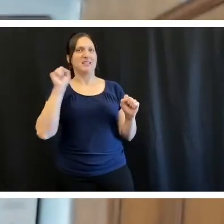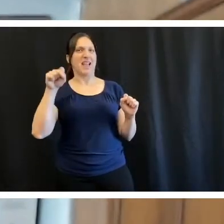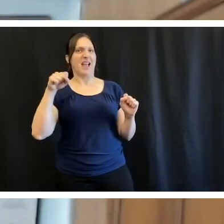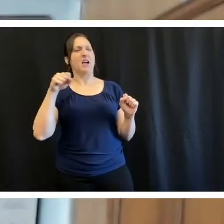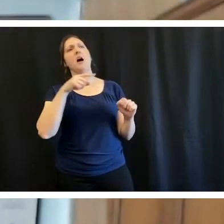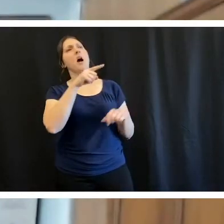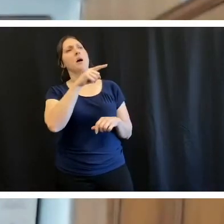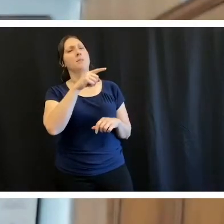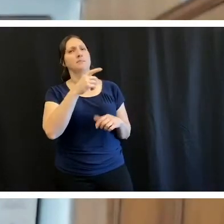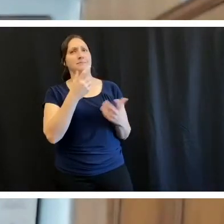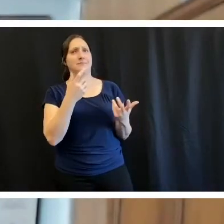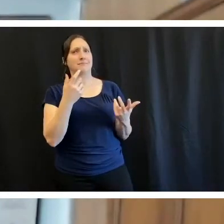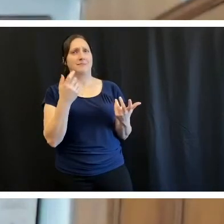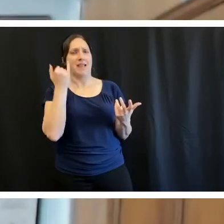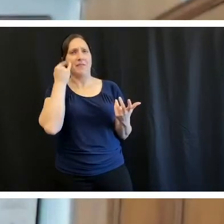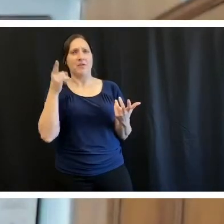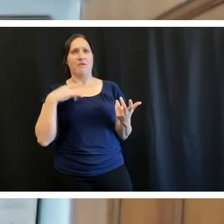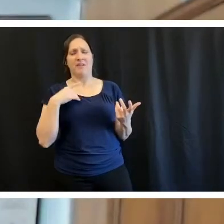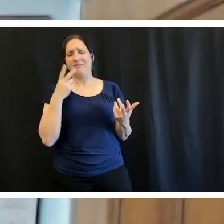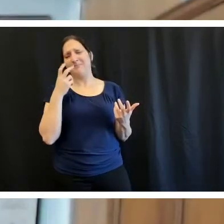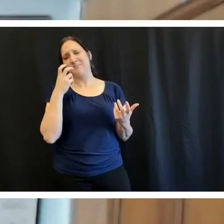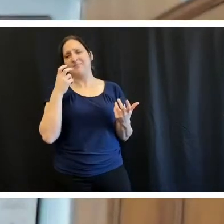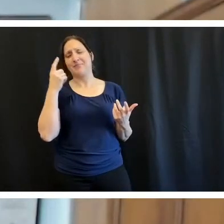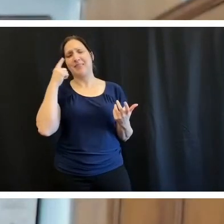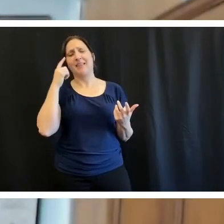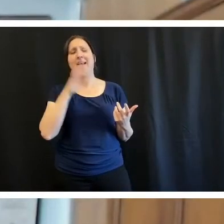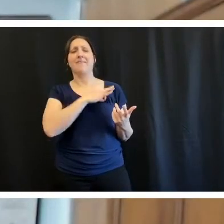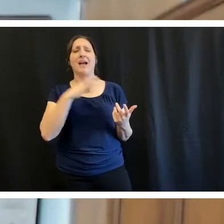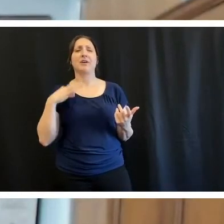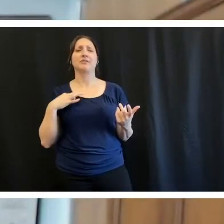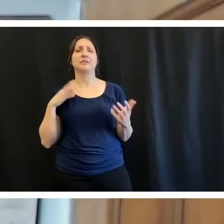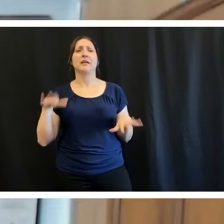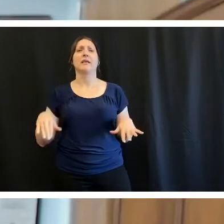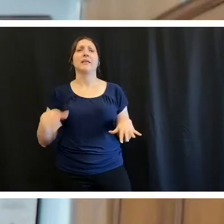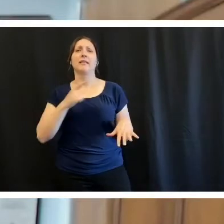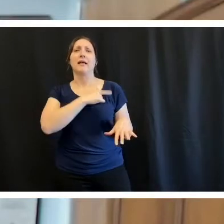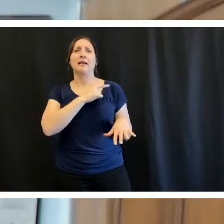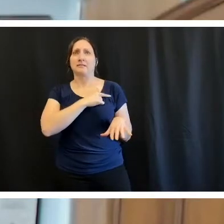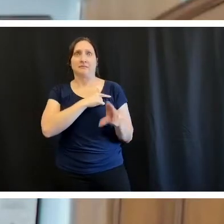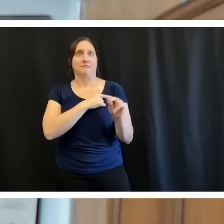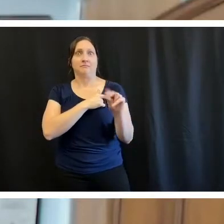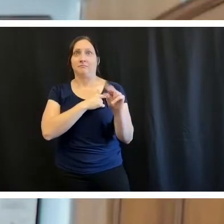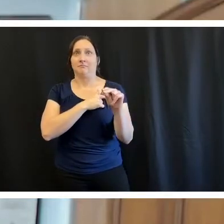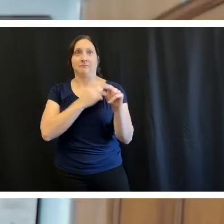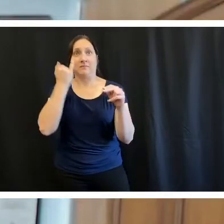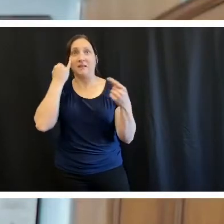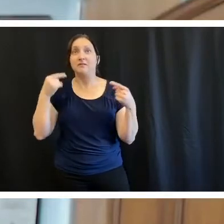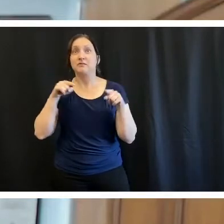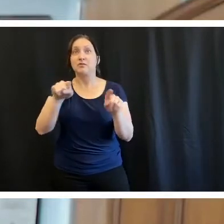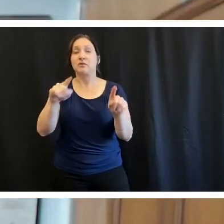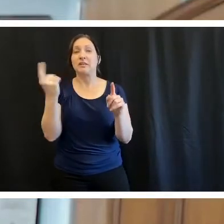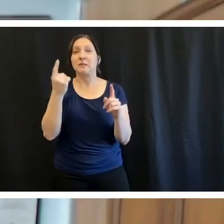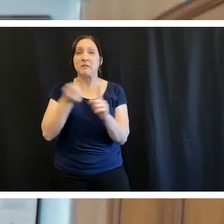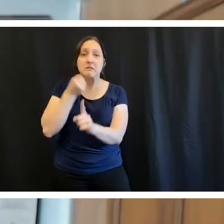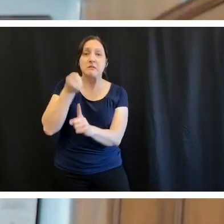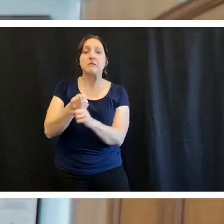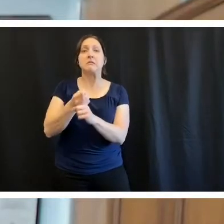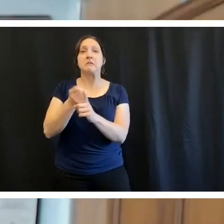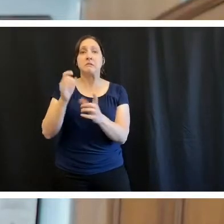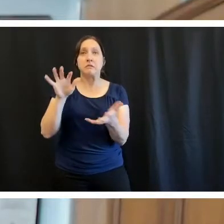of faculty, it is clear during a period of crisis how this community of people have stepped up the way they have